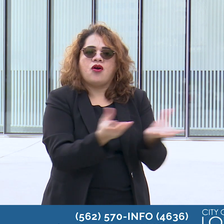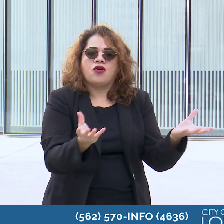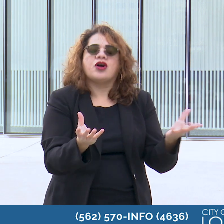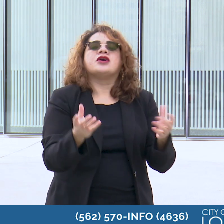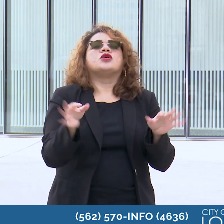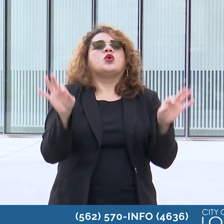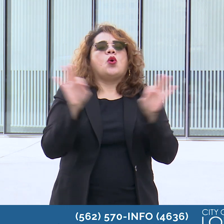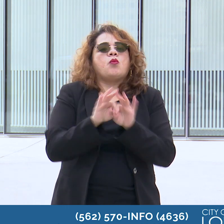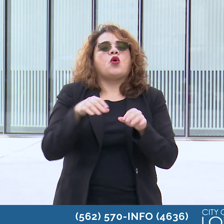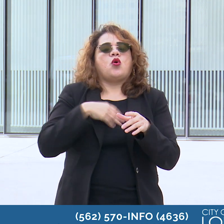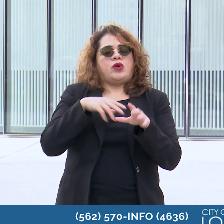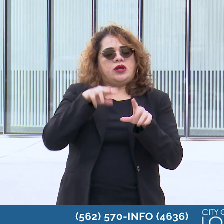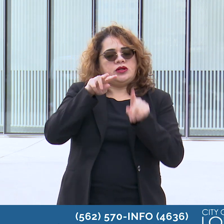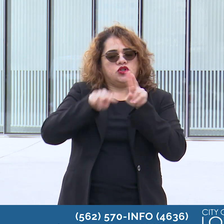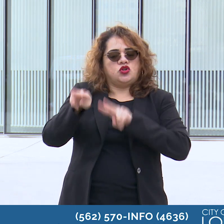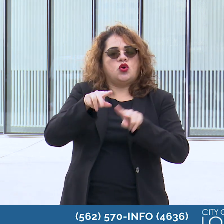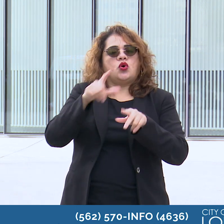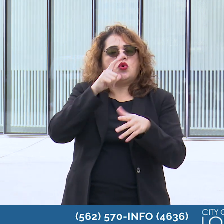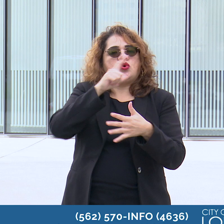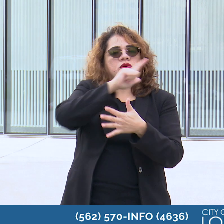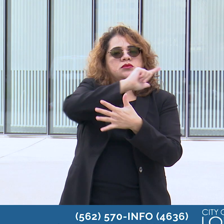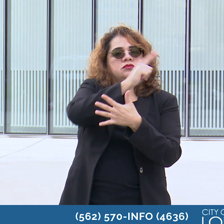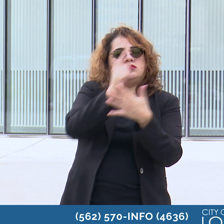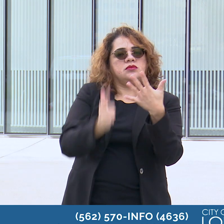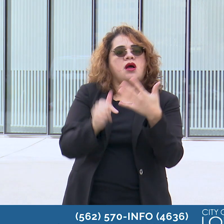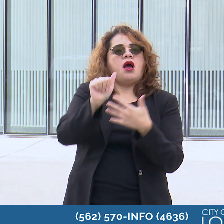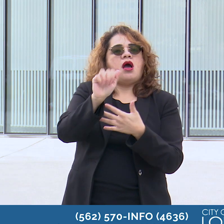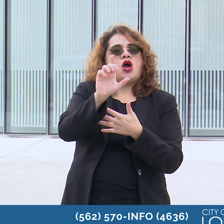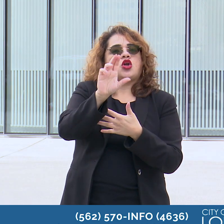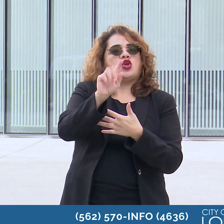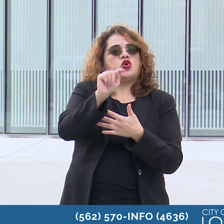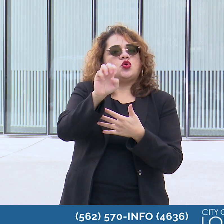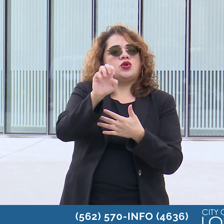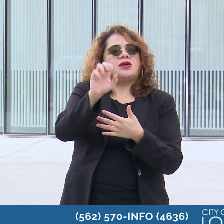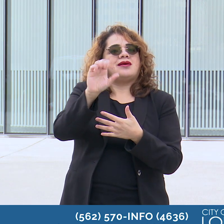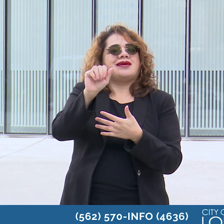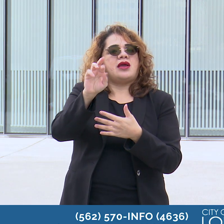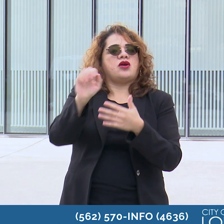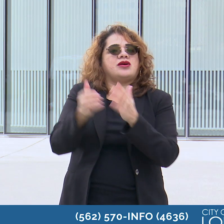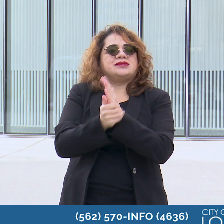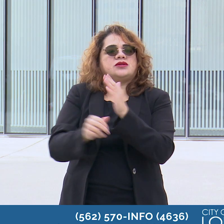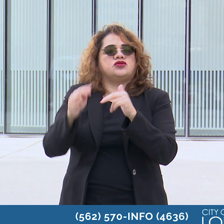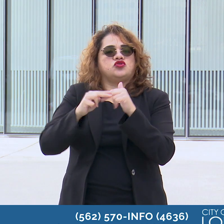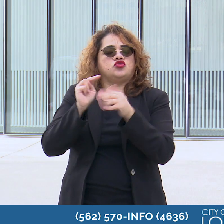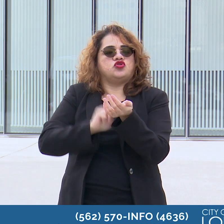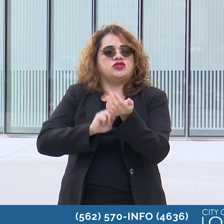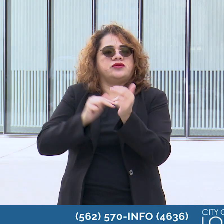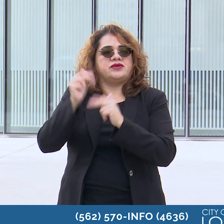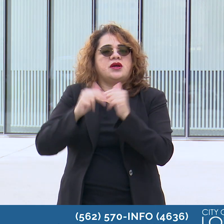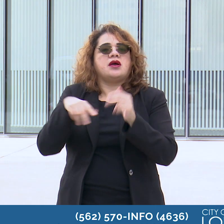Tier 1 includes acute care and skilled nursing facilities, paramedics and EMTS, and dialysis